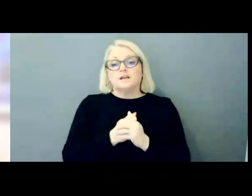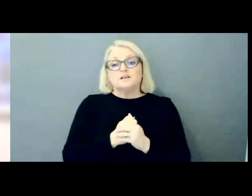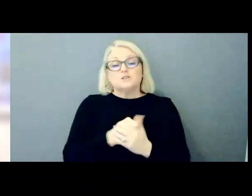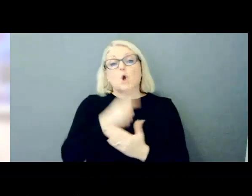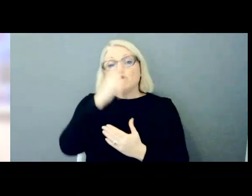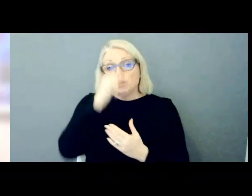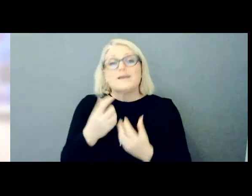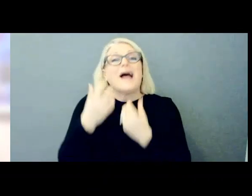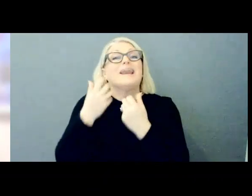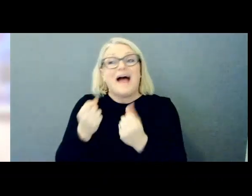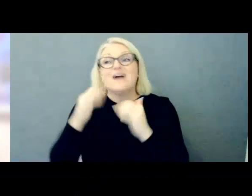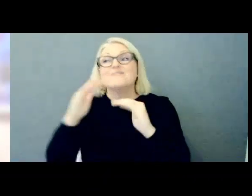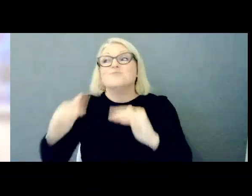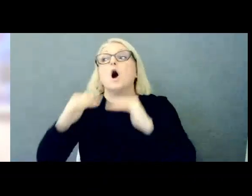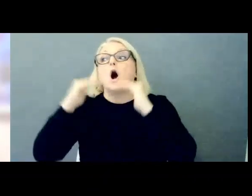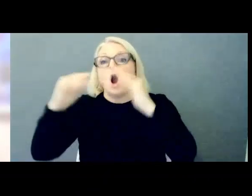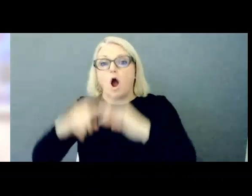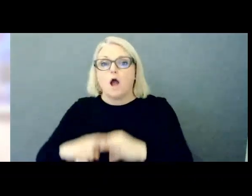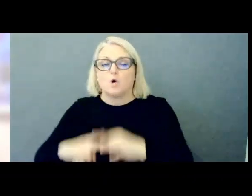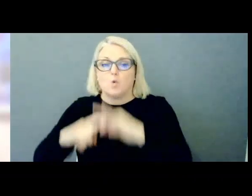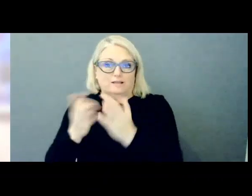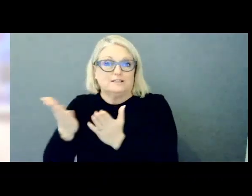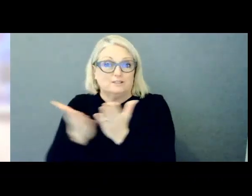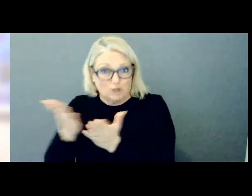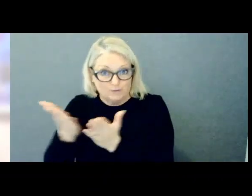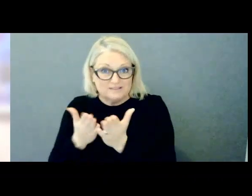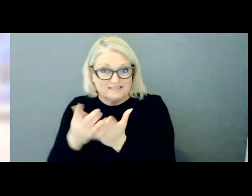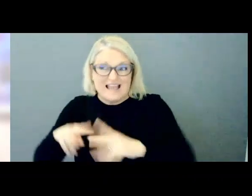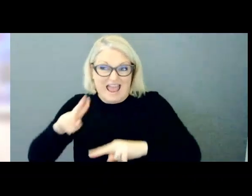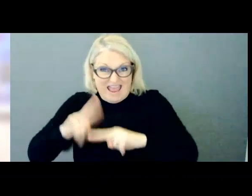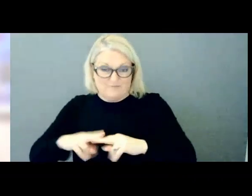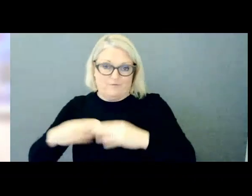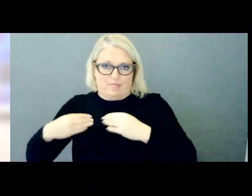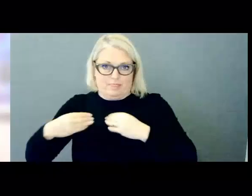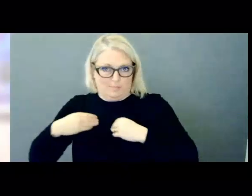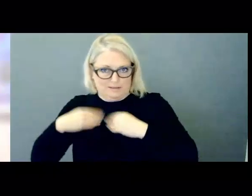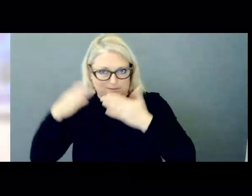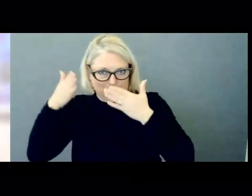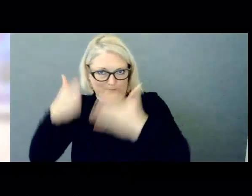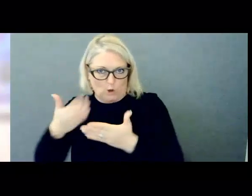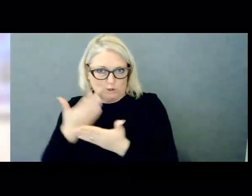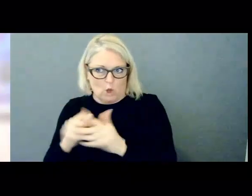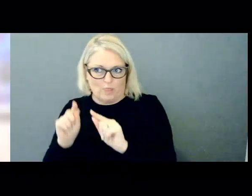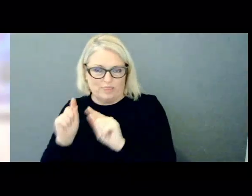in the current environment if you really focus on that. People always argue, "You need more,"